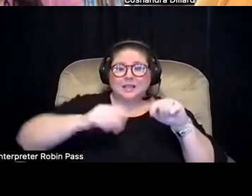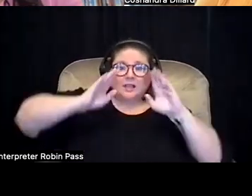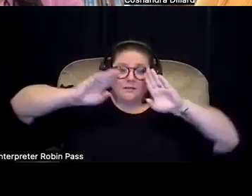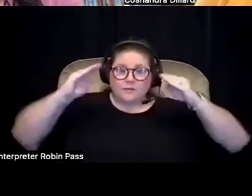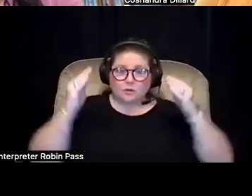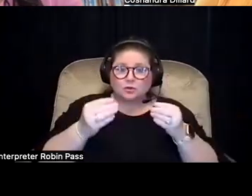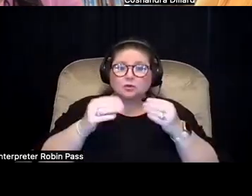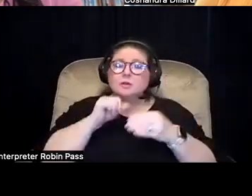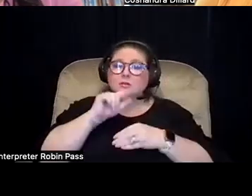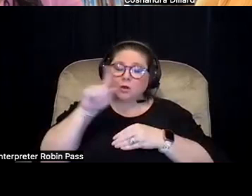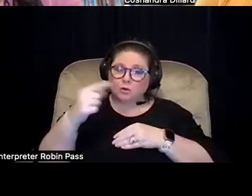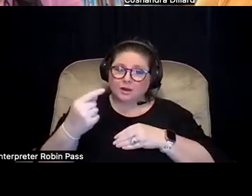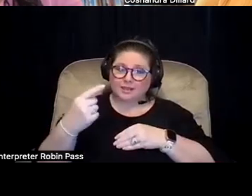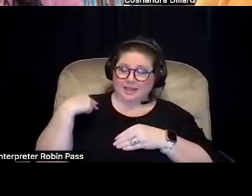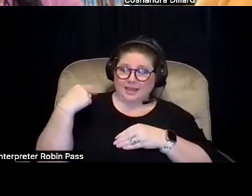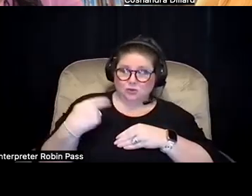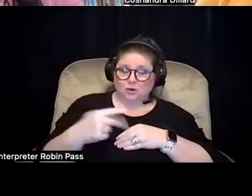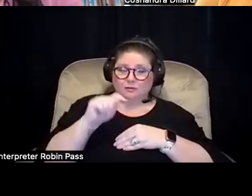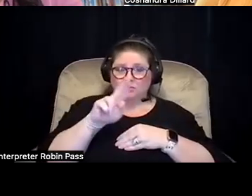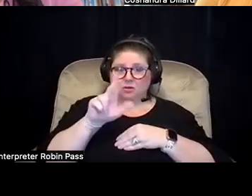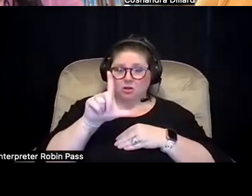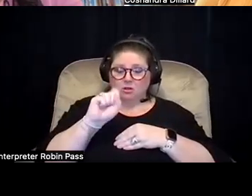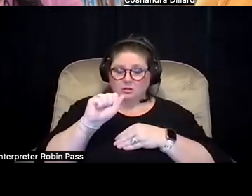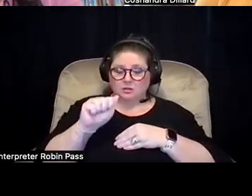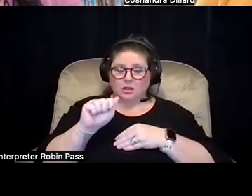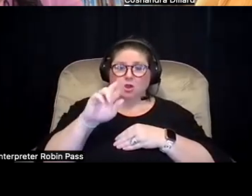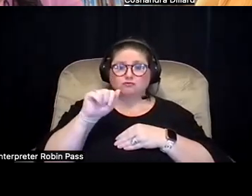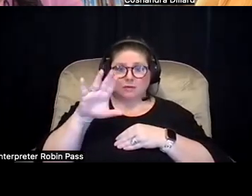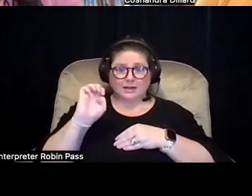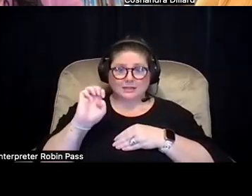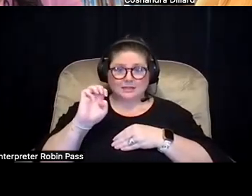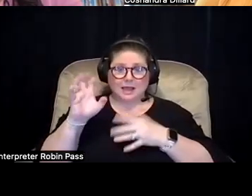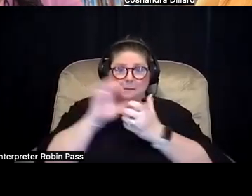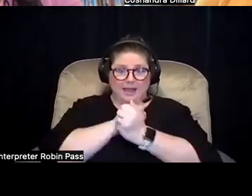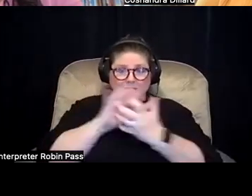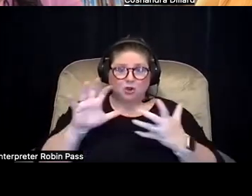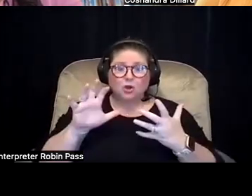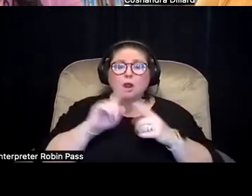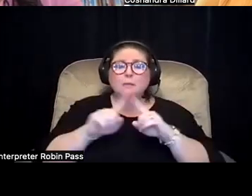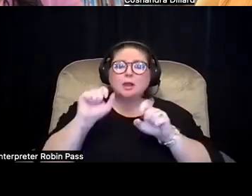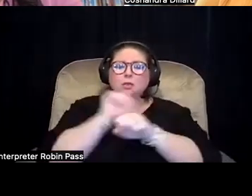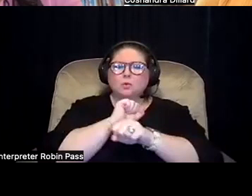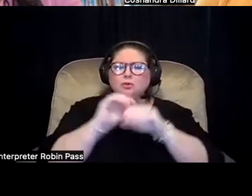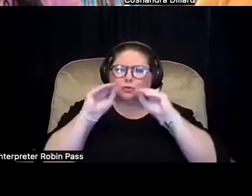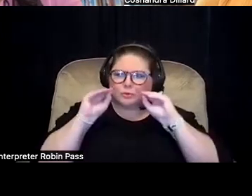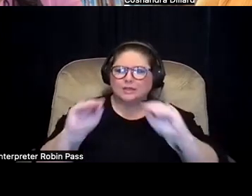tulsa race massacre but the work to tell that history to teach that history in schools and what